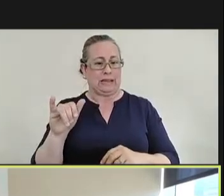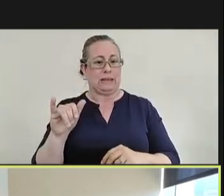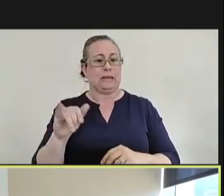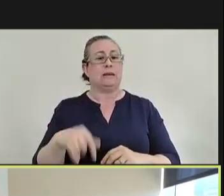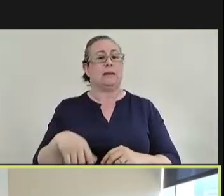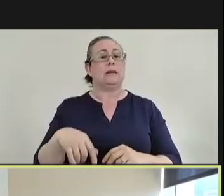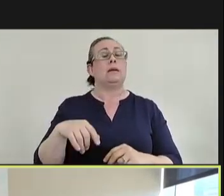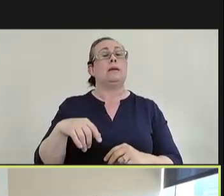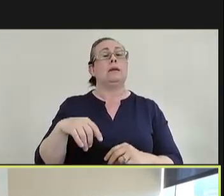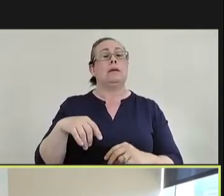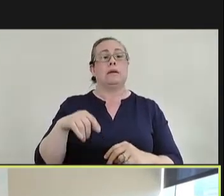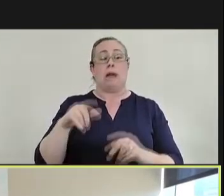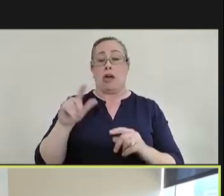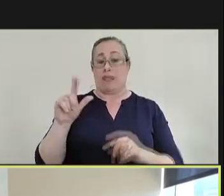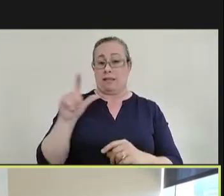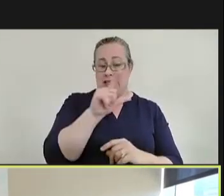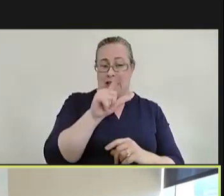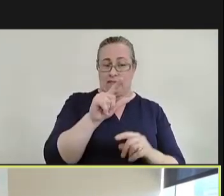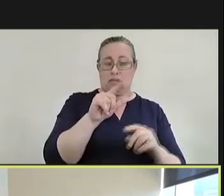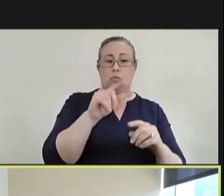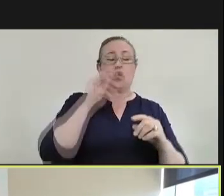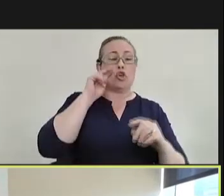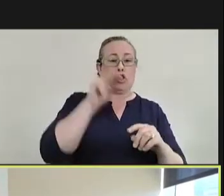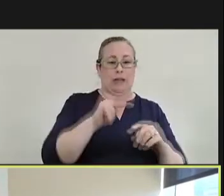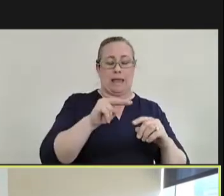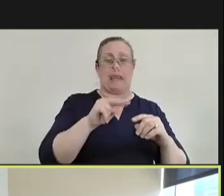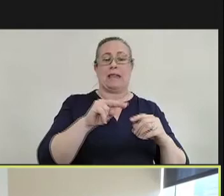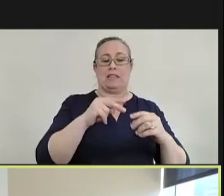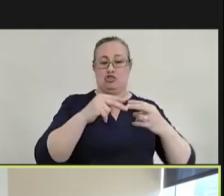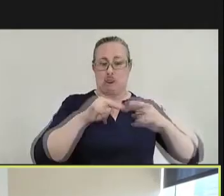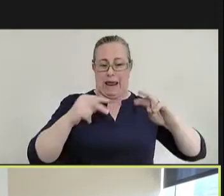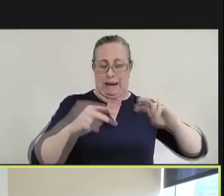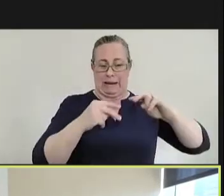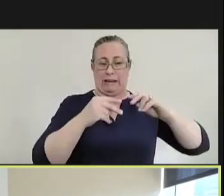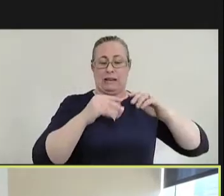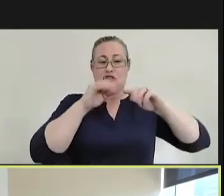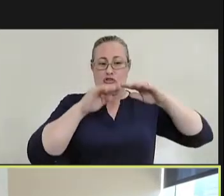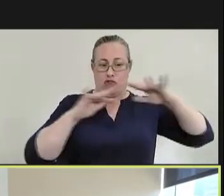To the left, we're looking at genetic diversity within the Henipavirus branch.